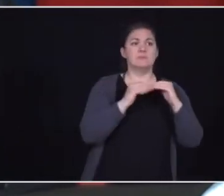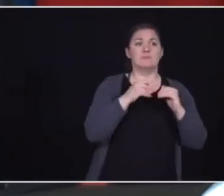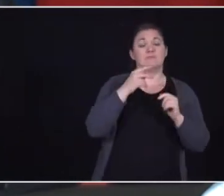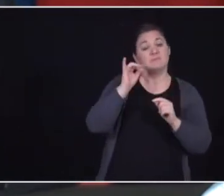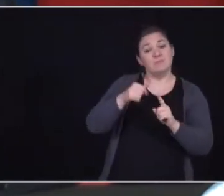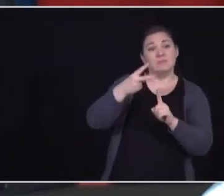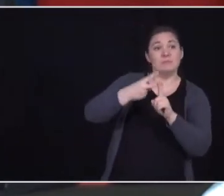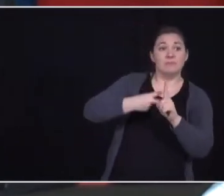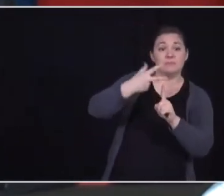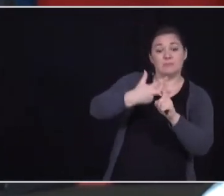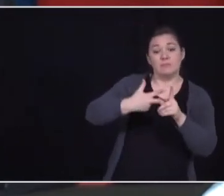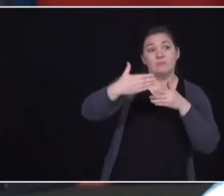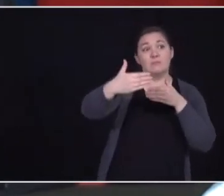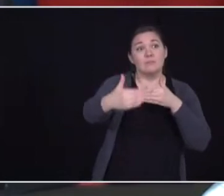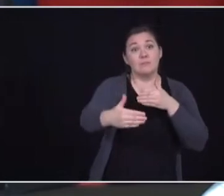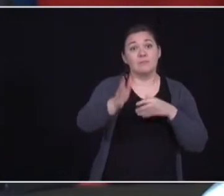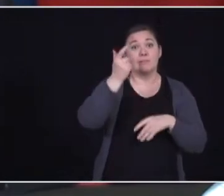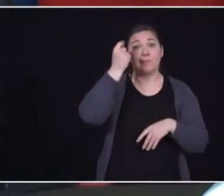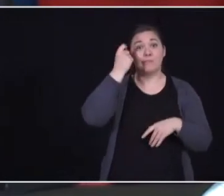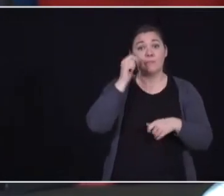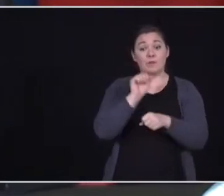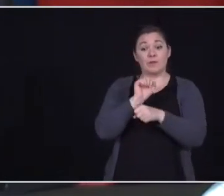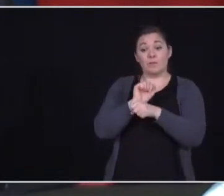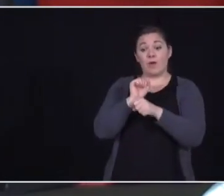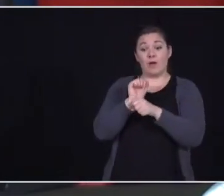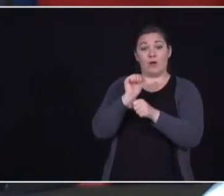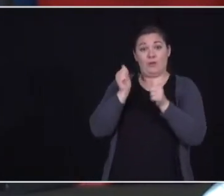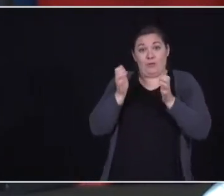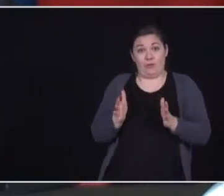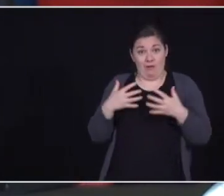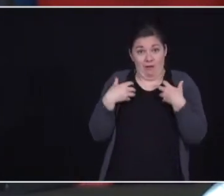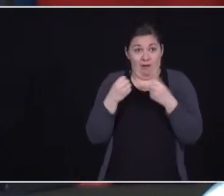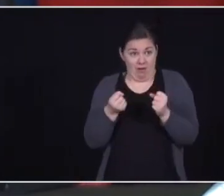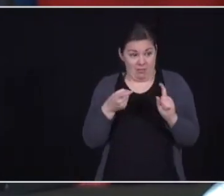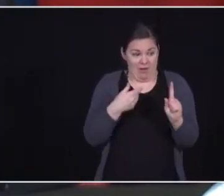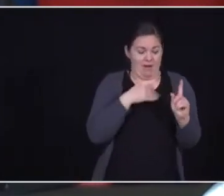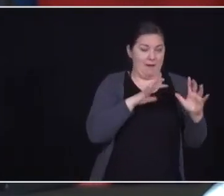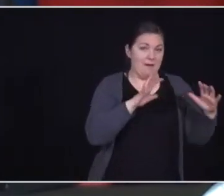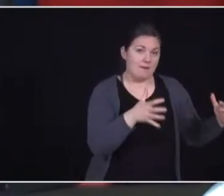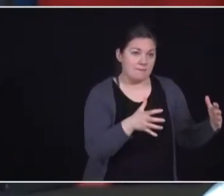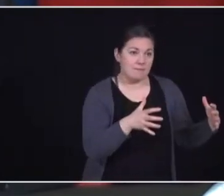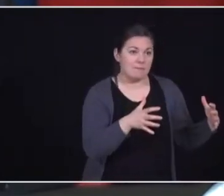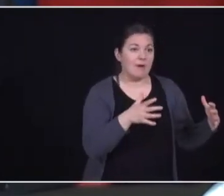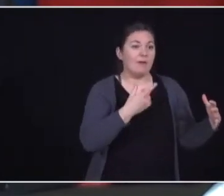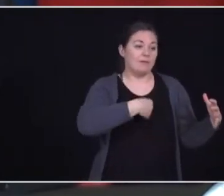over the first number of months, and healthcare workers, were one of those groups that were included.